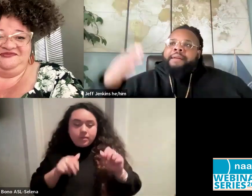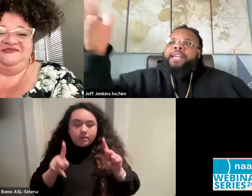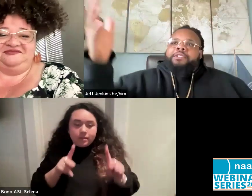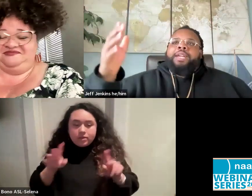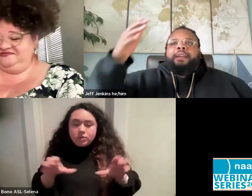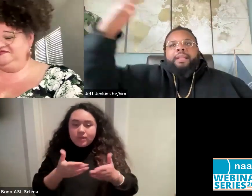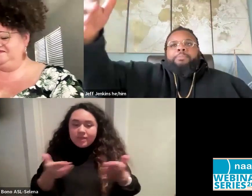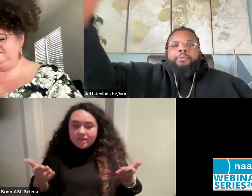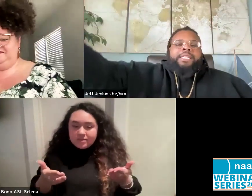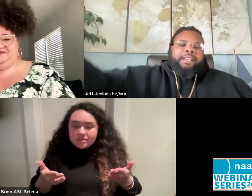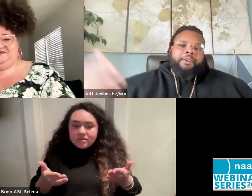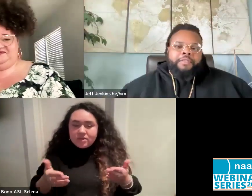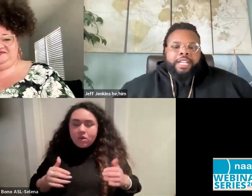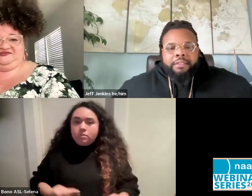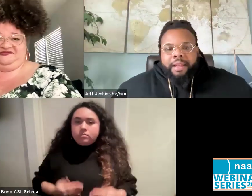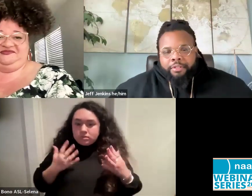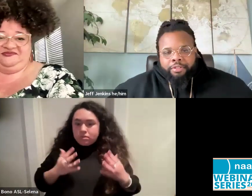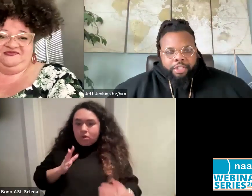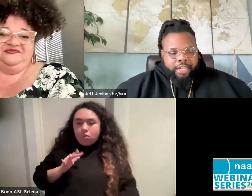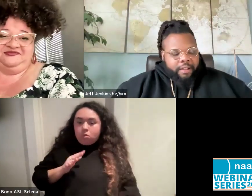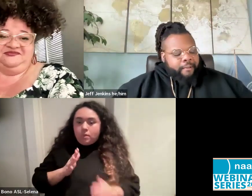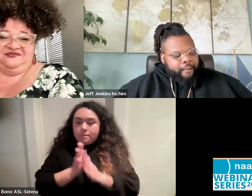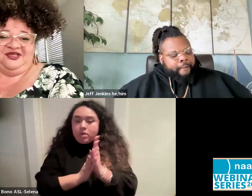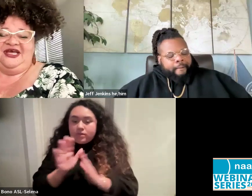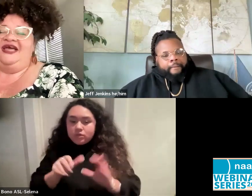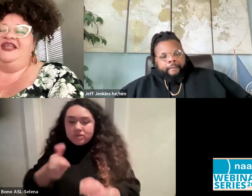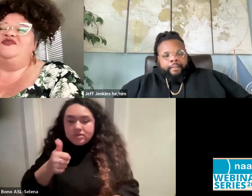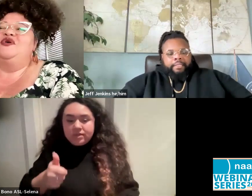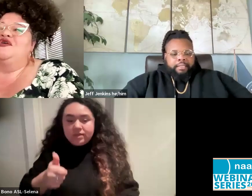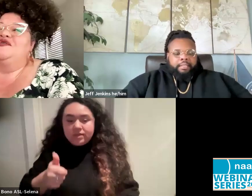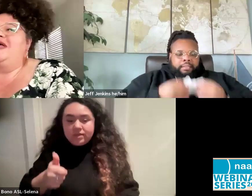and making inspiration and motivation to be able to go do it yourself. And have you heard from